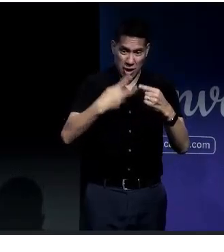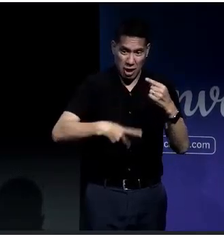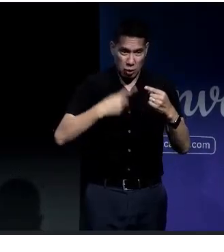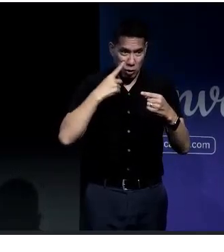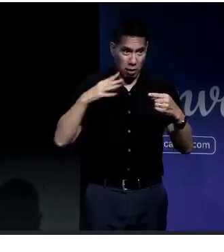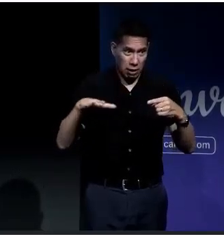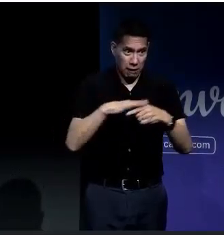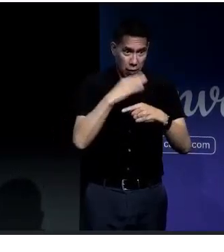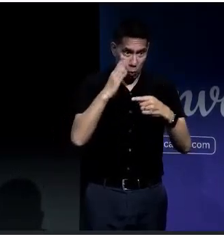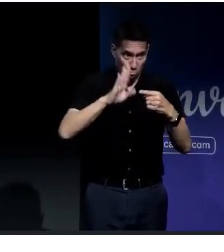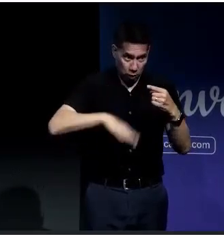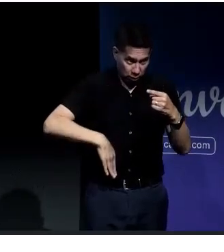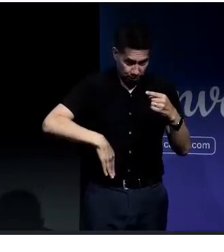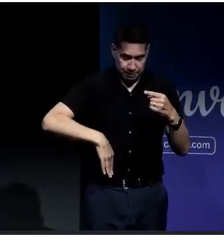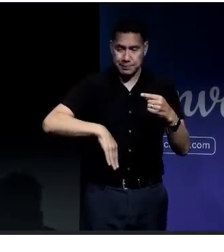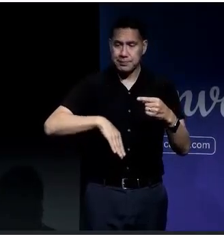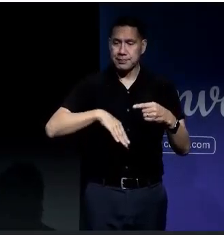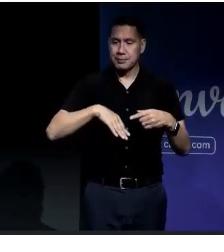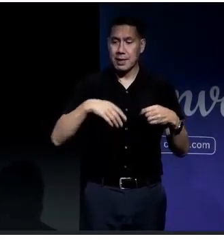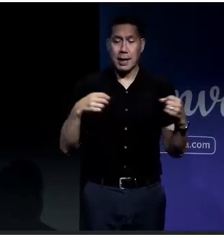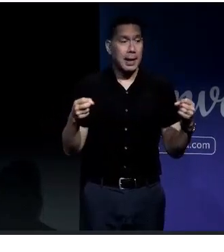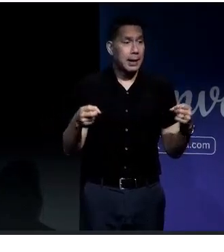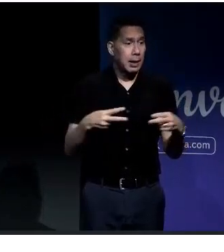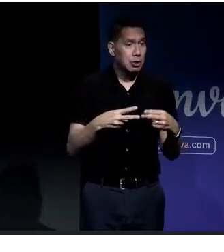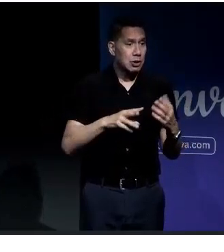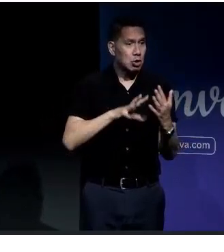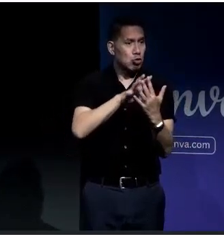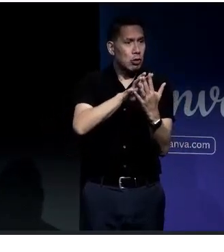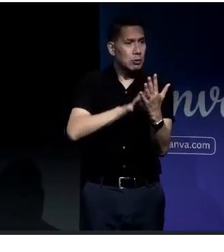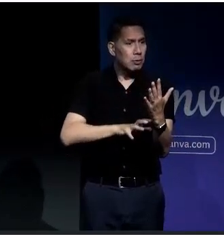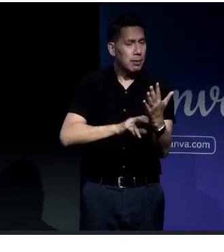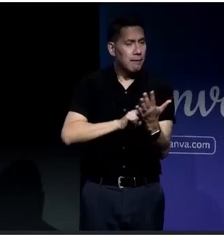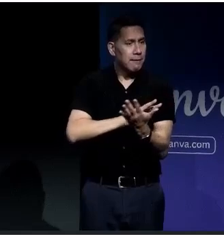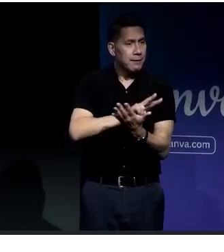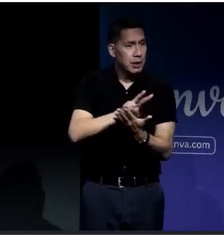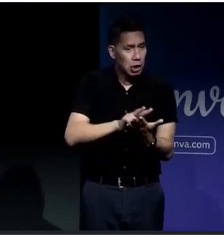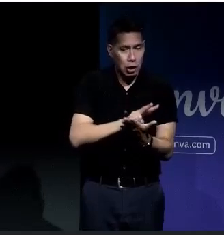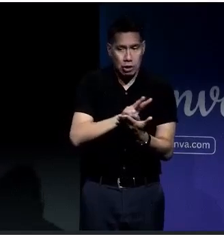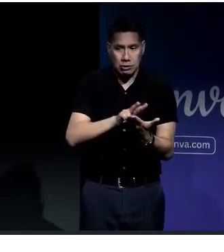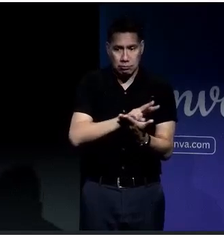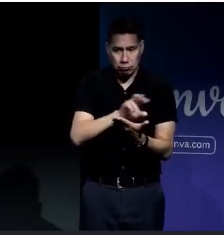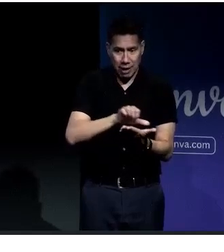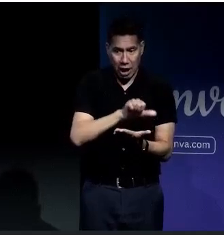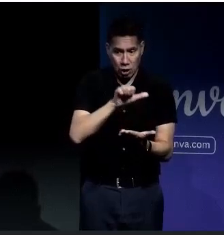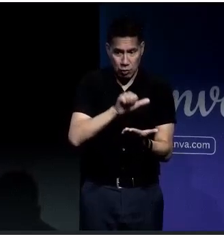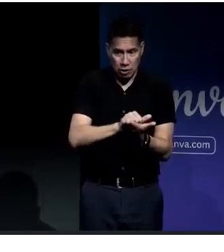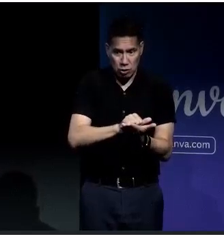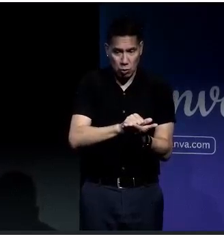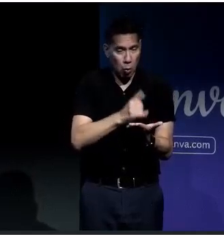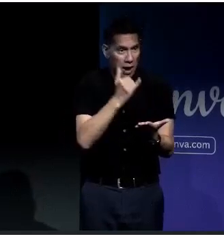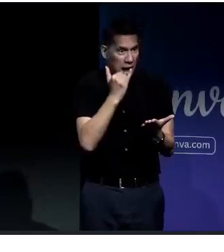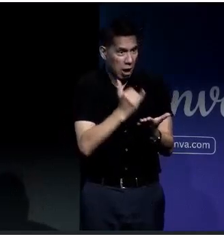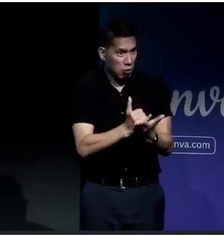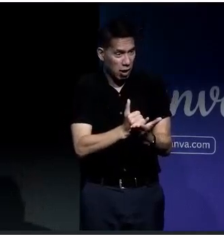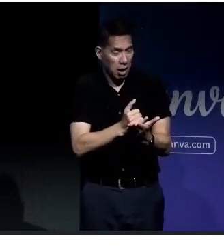Uh, so there's captions and transcripts for videos or whether they're accurate. There's form error validations, multiple issues around that.